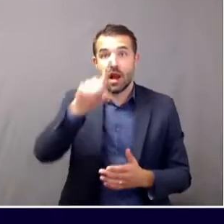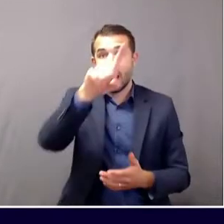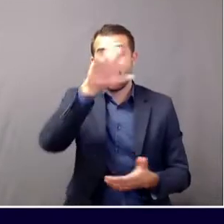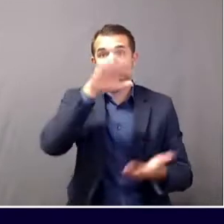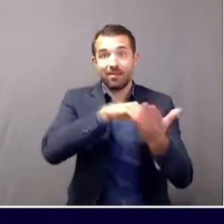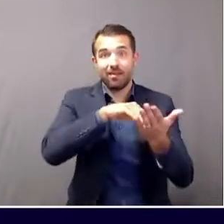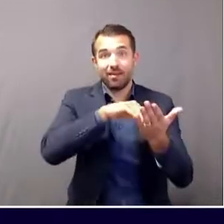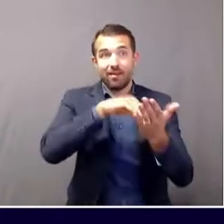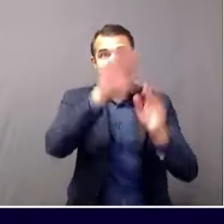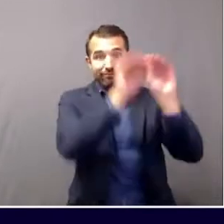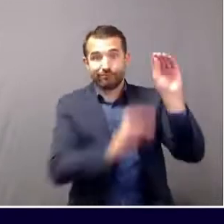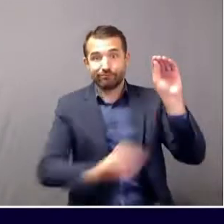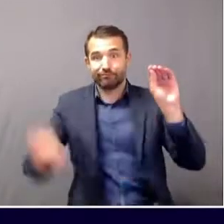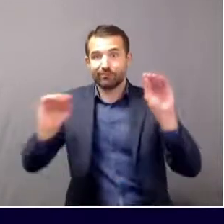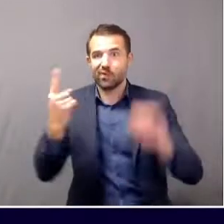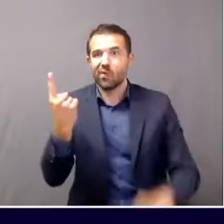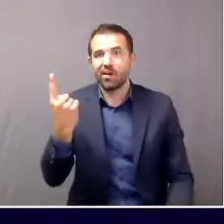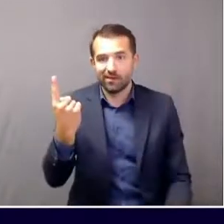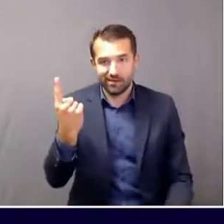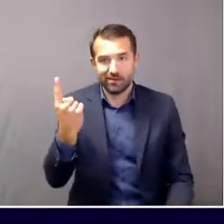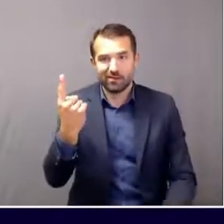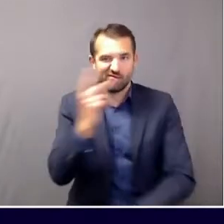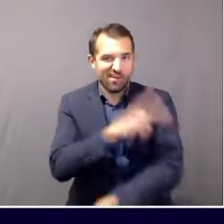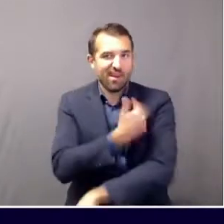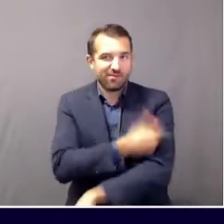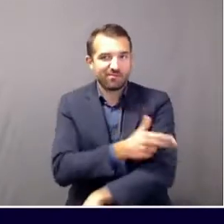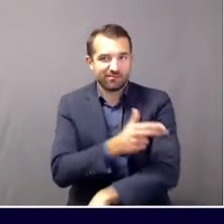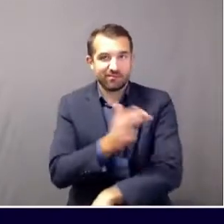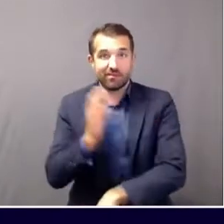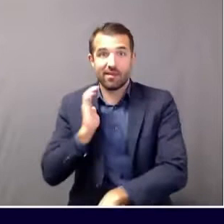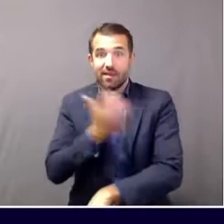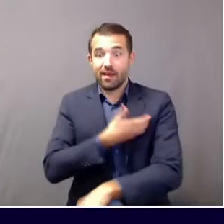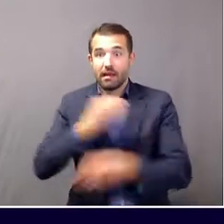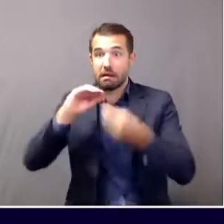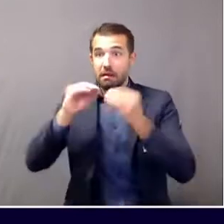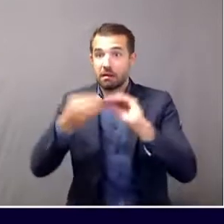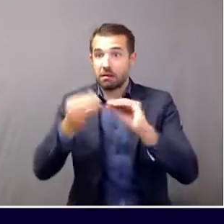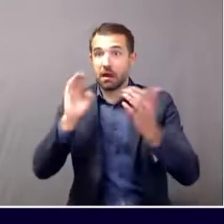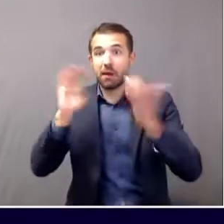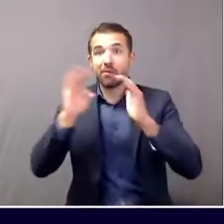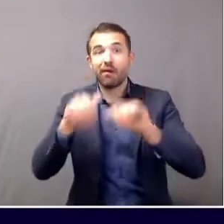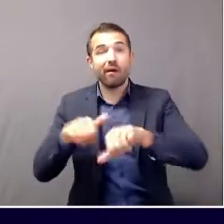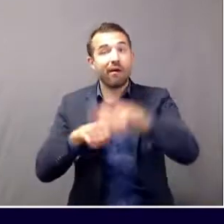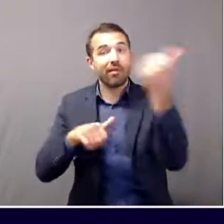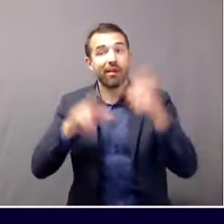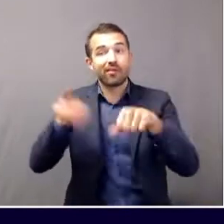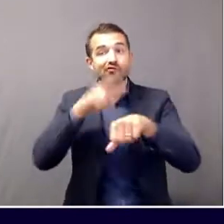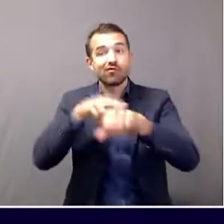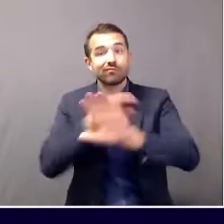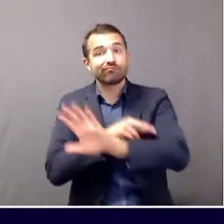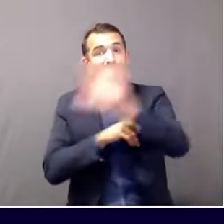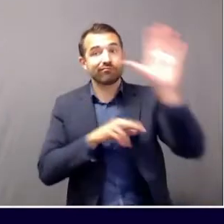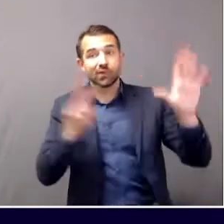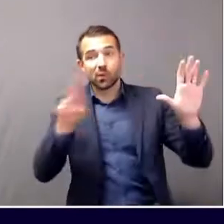Maine who are hospitalized